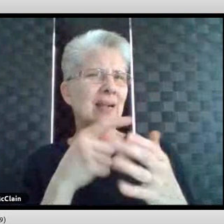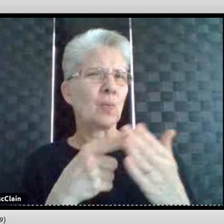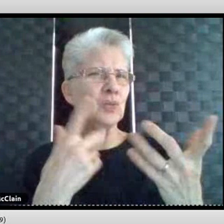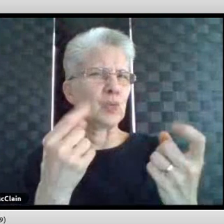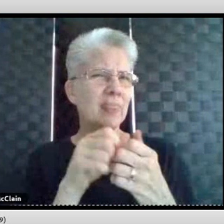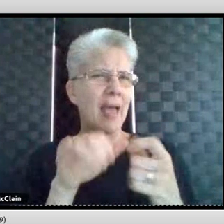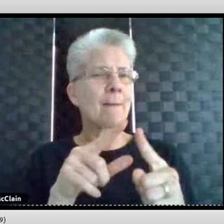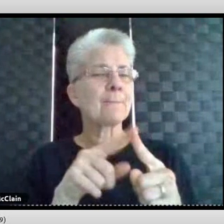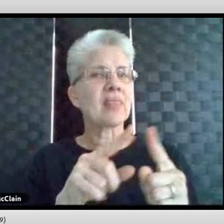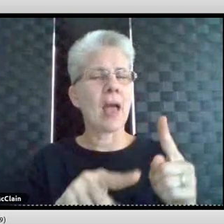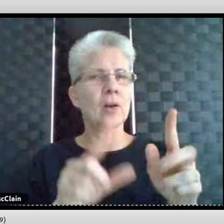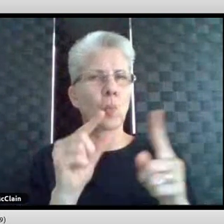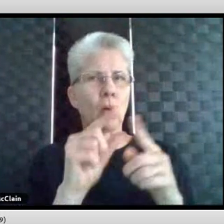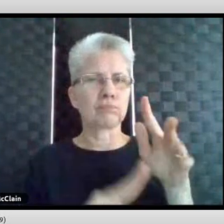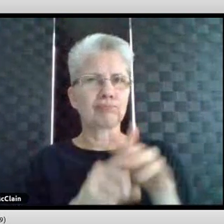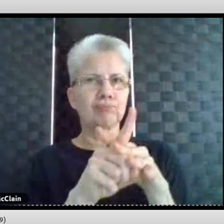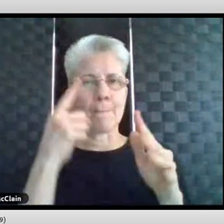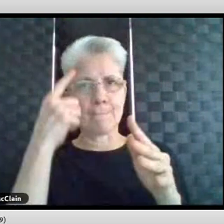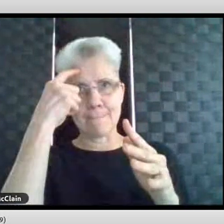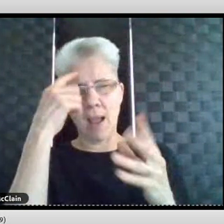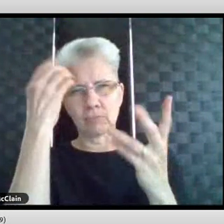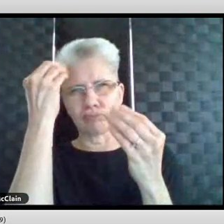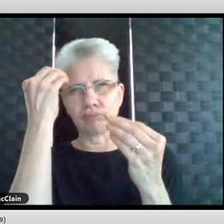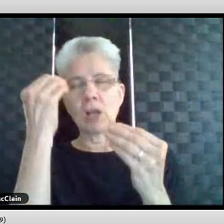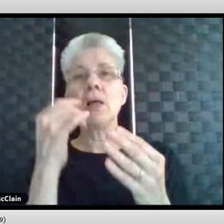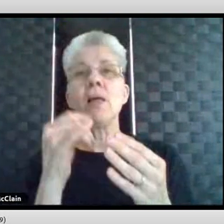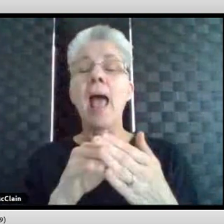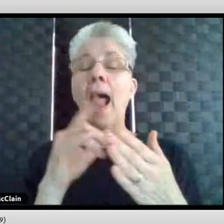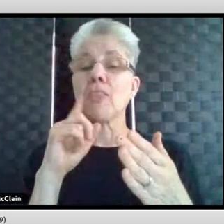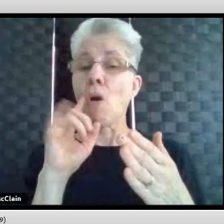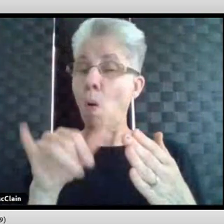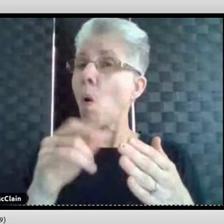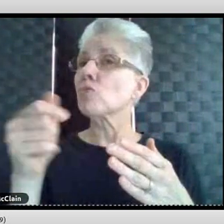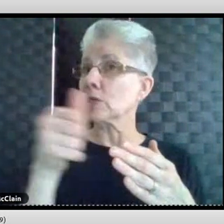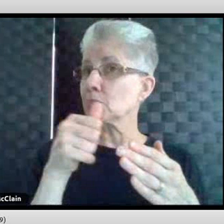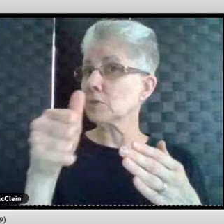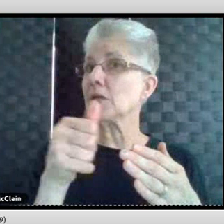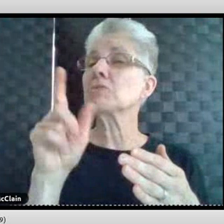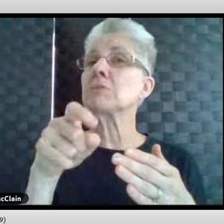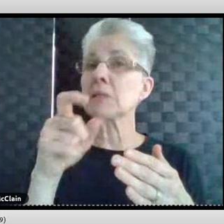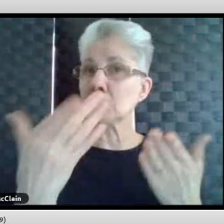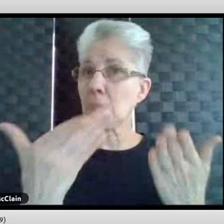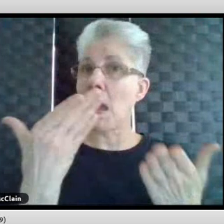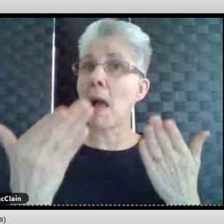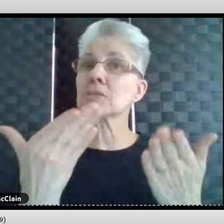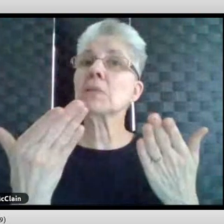but that word came to mind when I was doing my brainstorming, and I thought, "Okay, there may be people that have transportation needs."